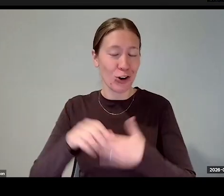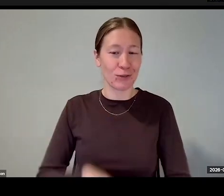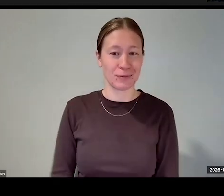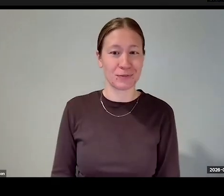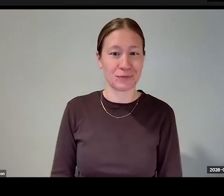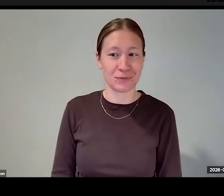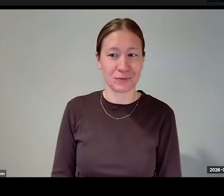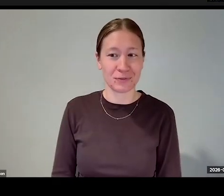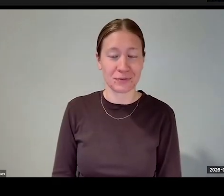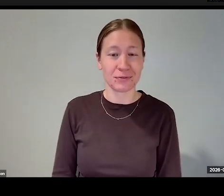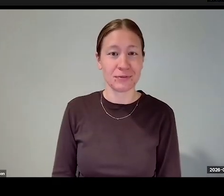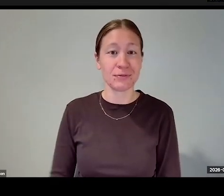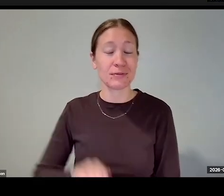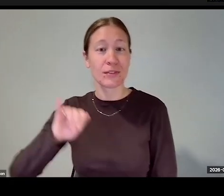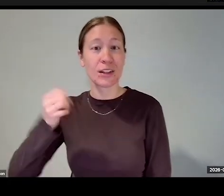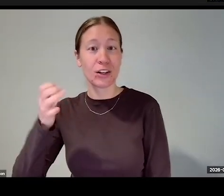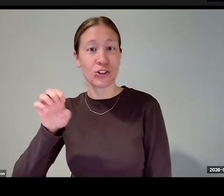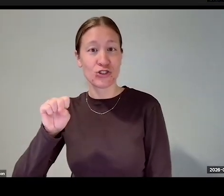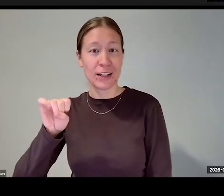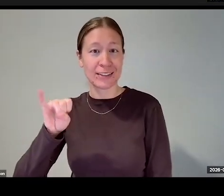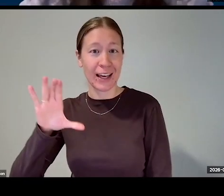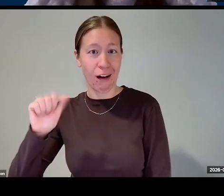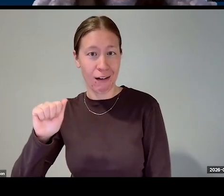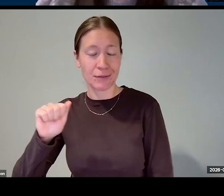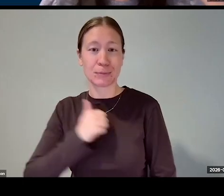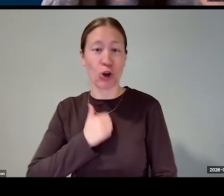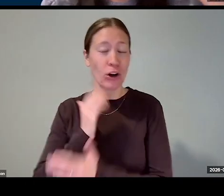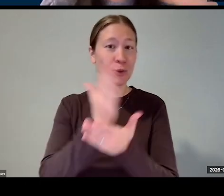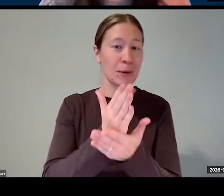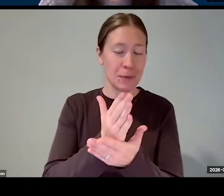Serena. - Yes. [Jessica] So sorry to interrupt, this is Jessica McCuaig.